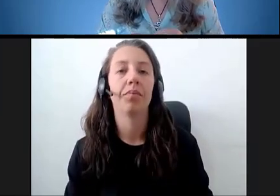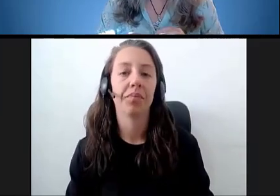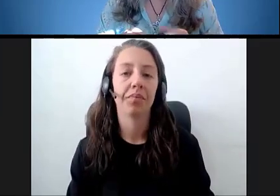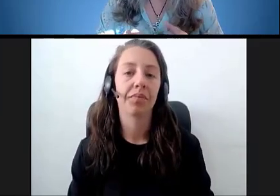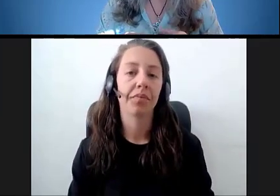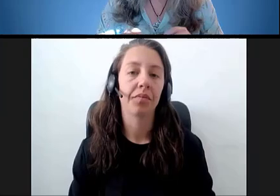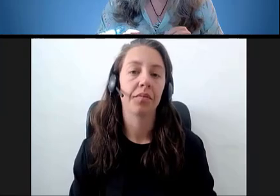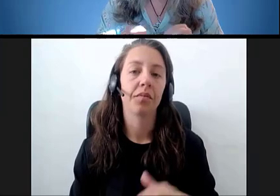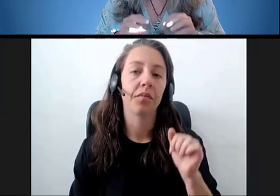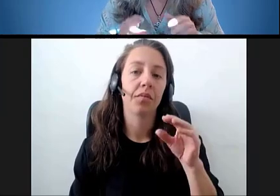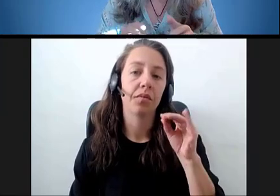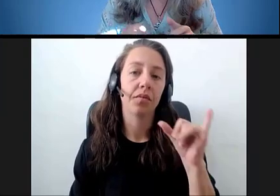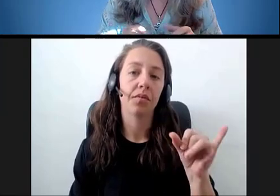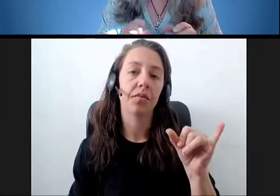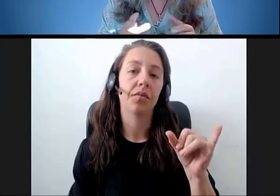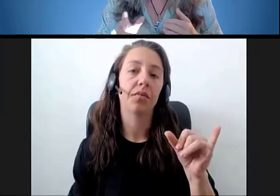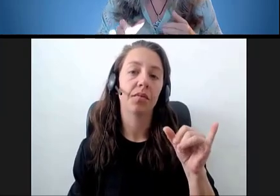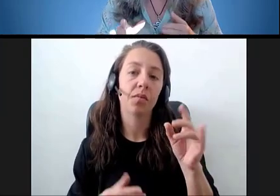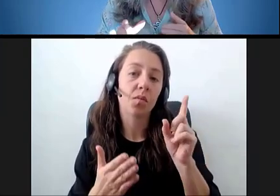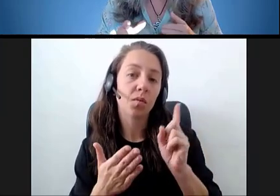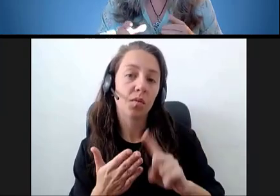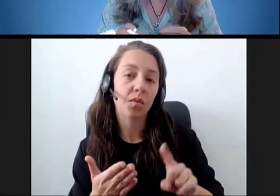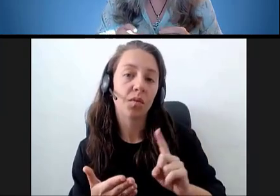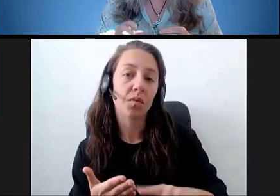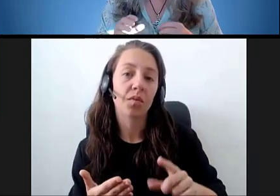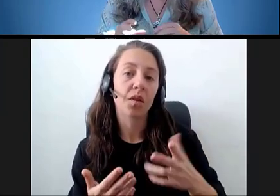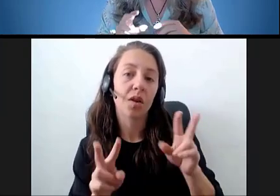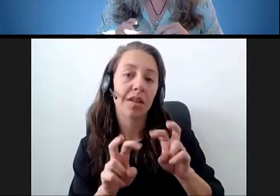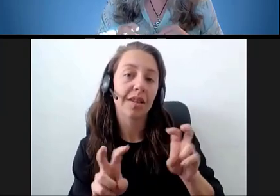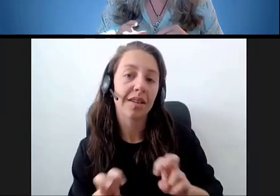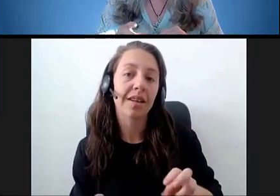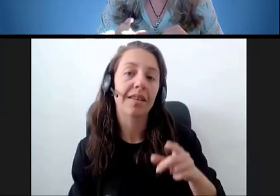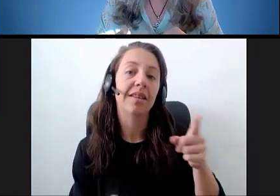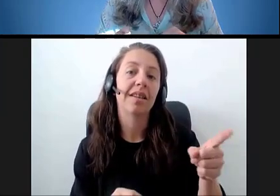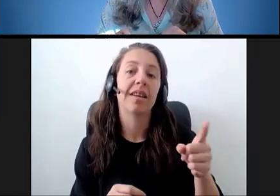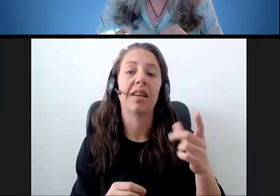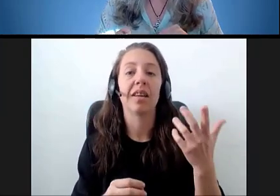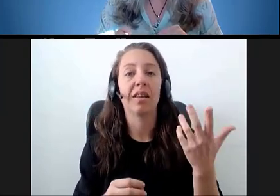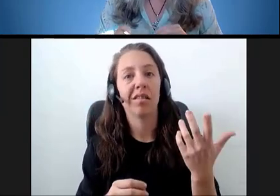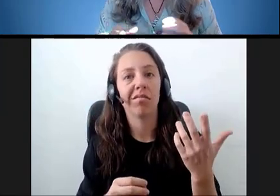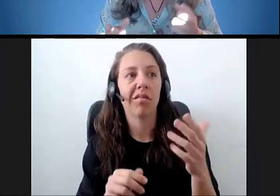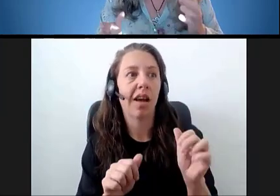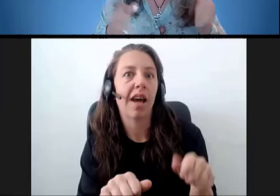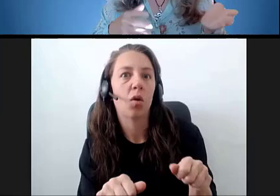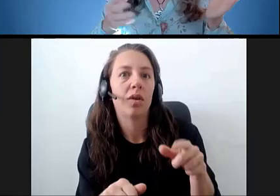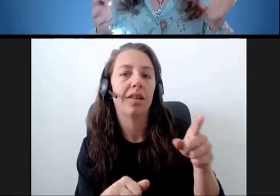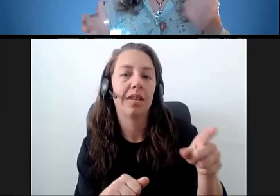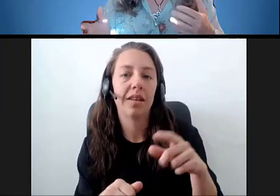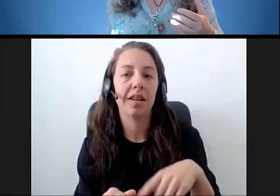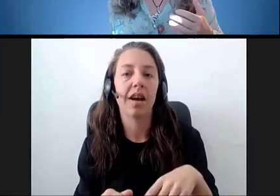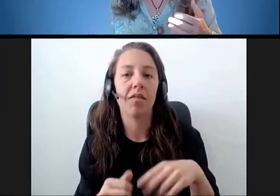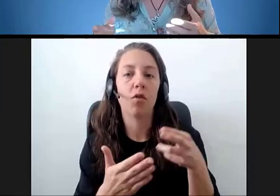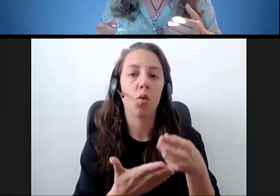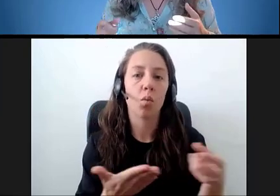the adequacy of the investigator expertise and those institutional resources as a binary choice.